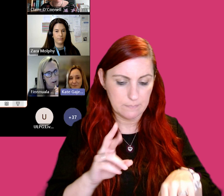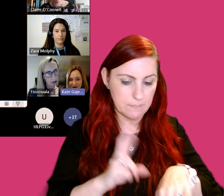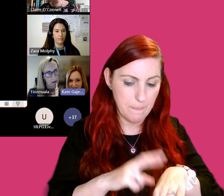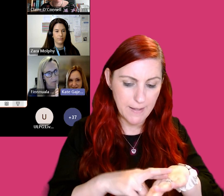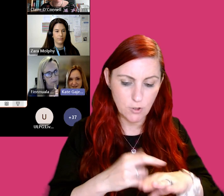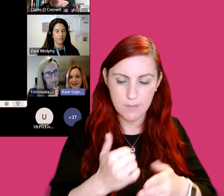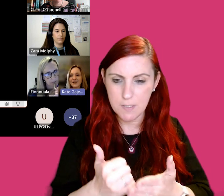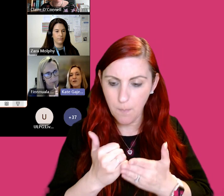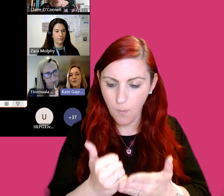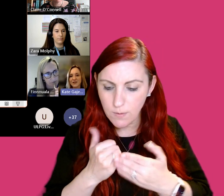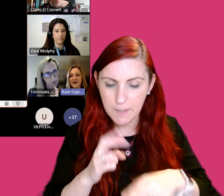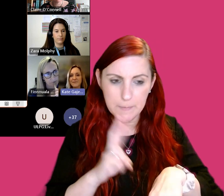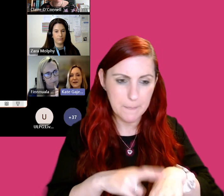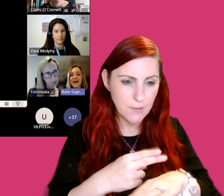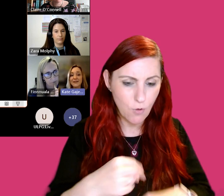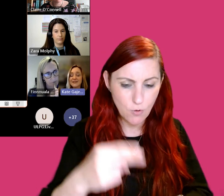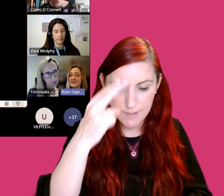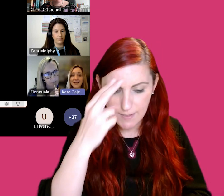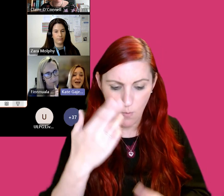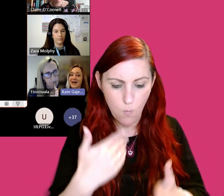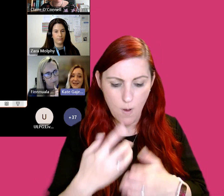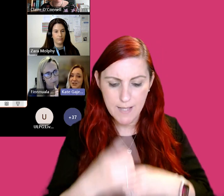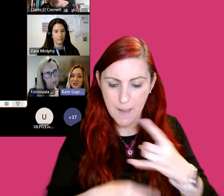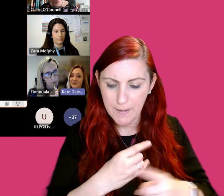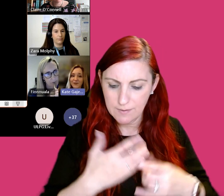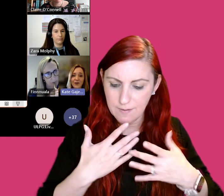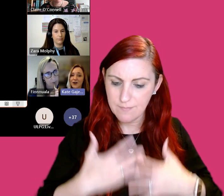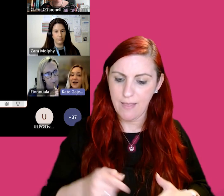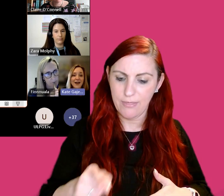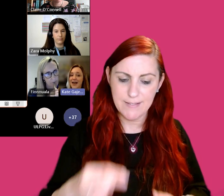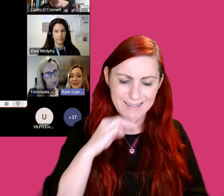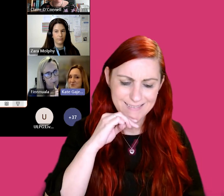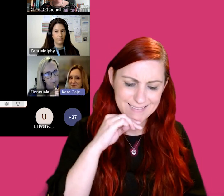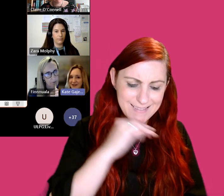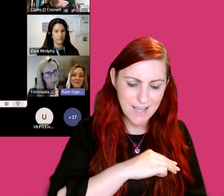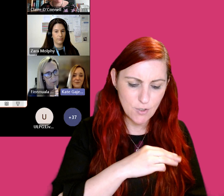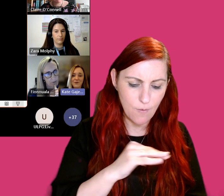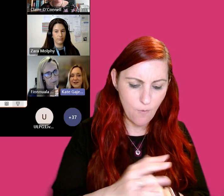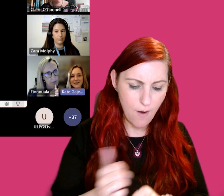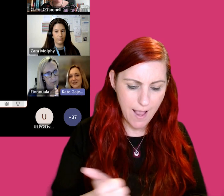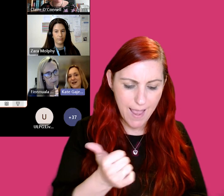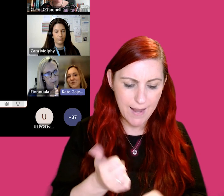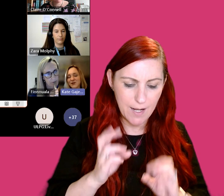get better understanding of what is happening and this is essential for any women whether it's type